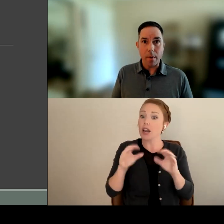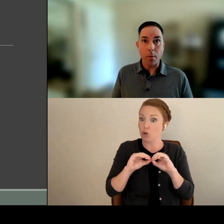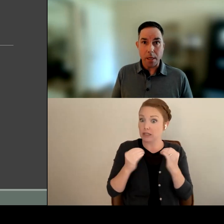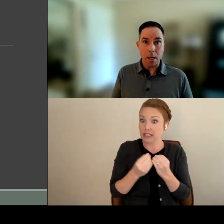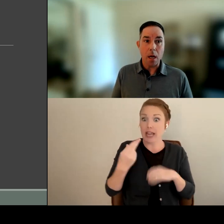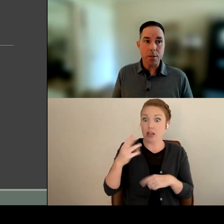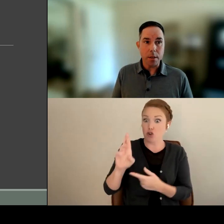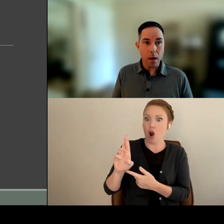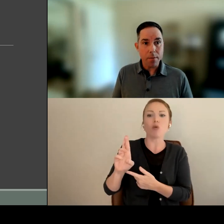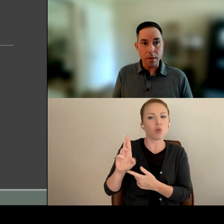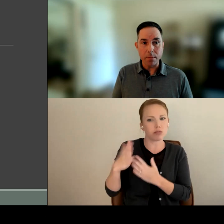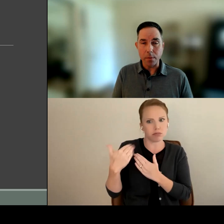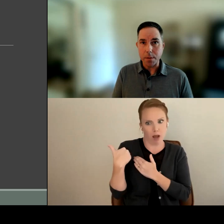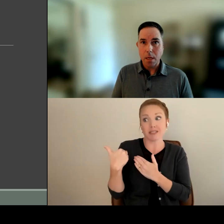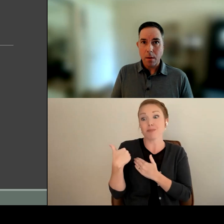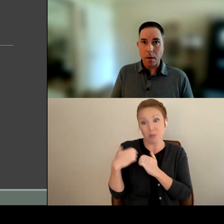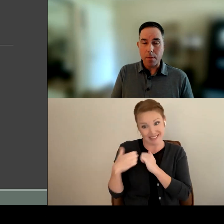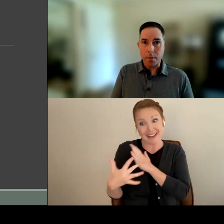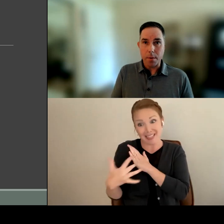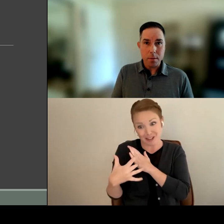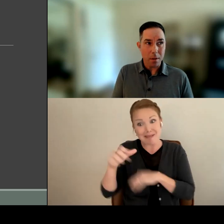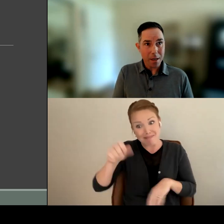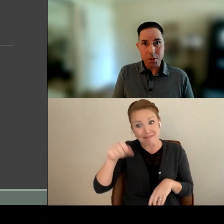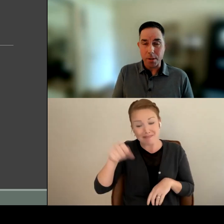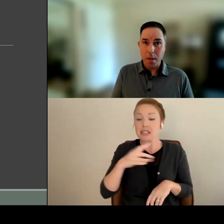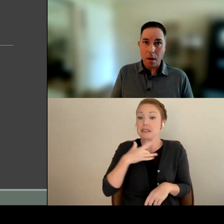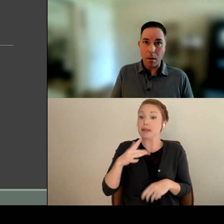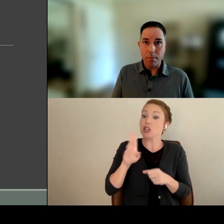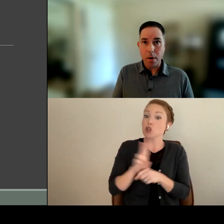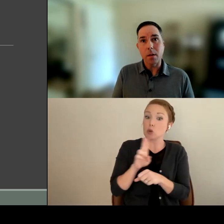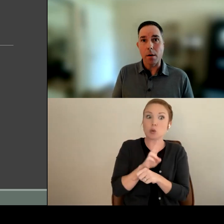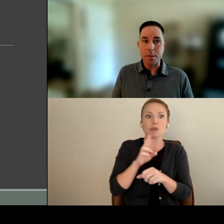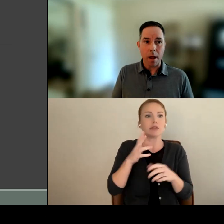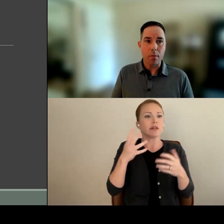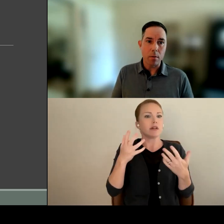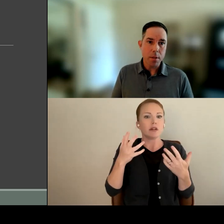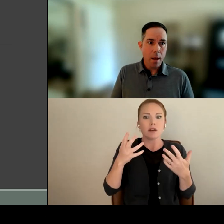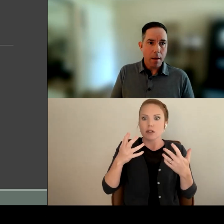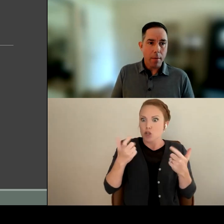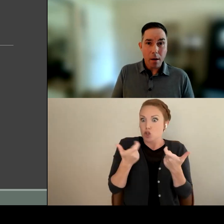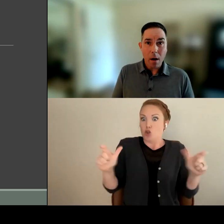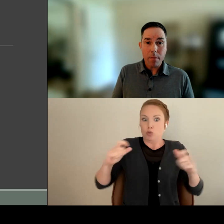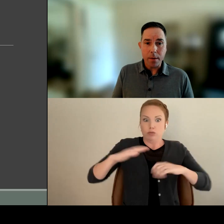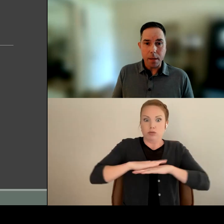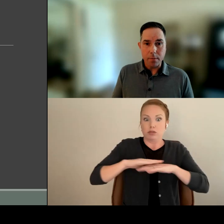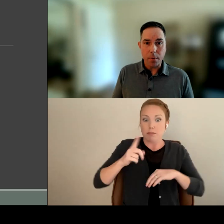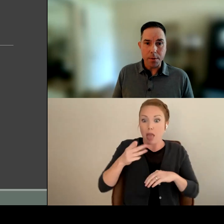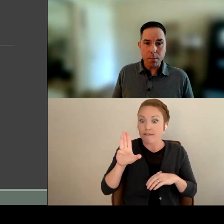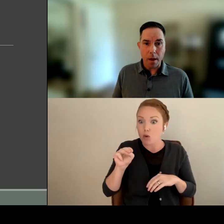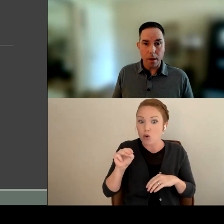amount with technology. They often influence the selection of very large platforms and they are often influenced by